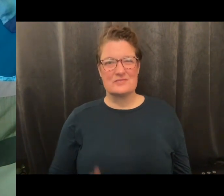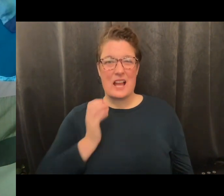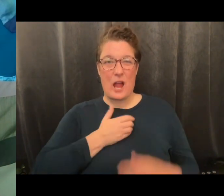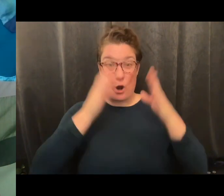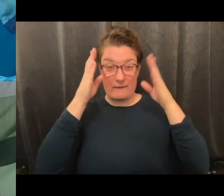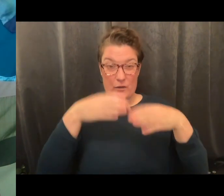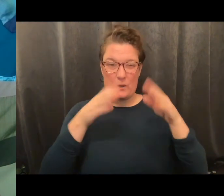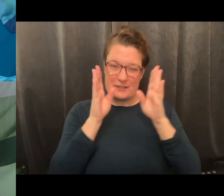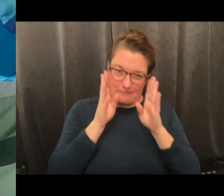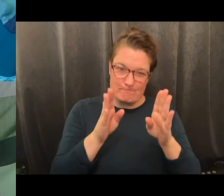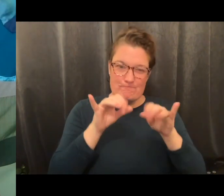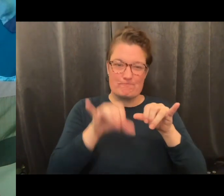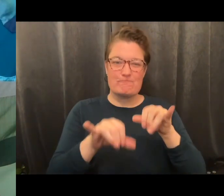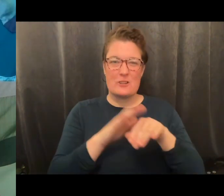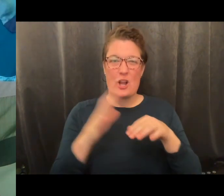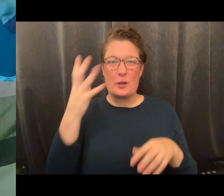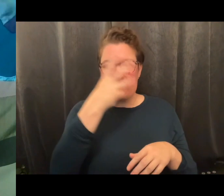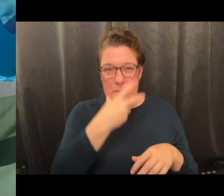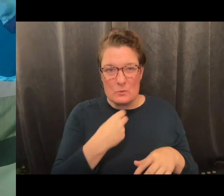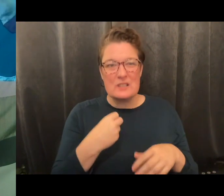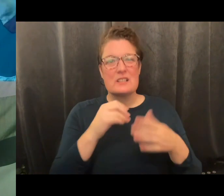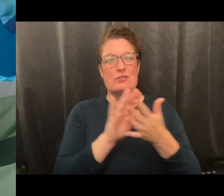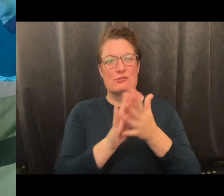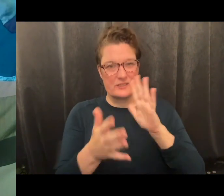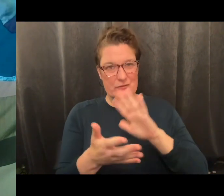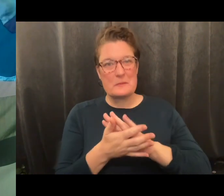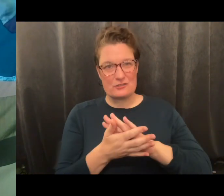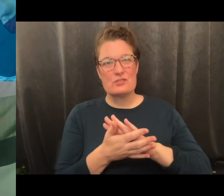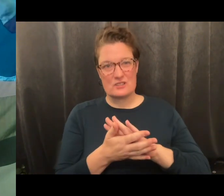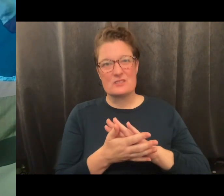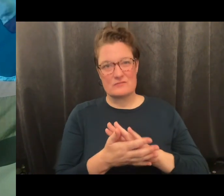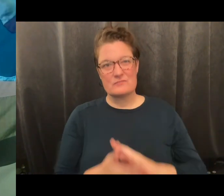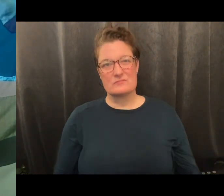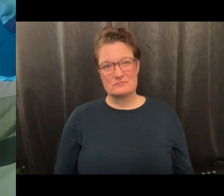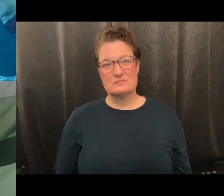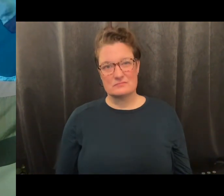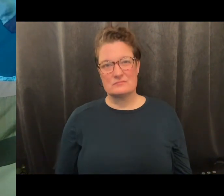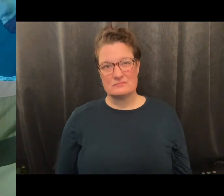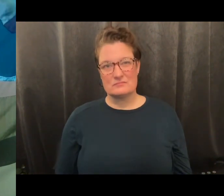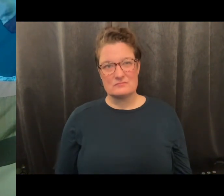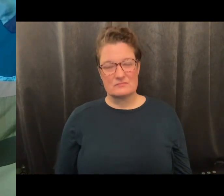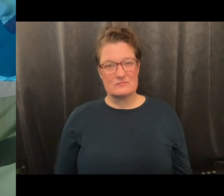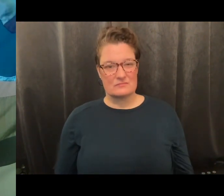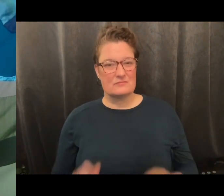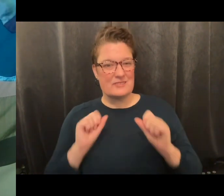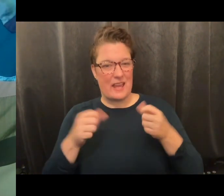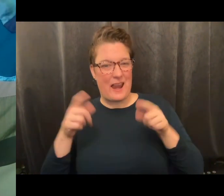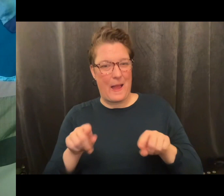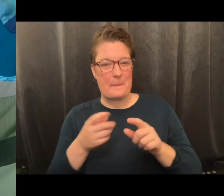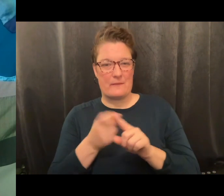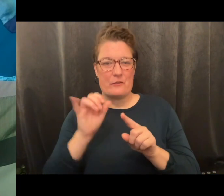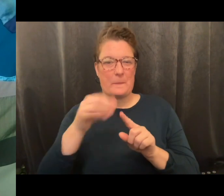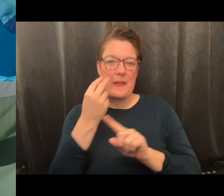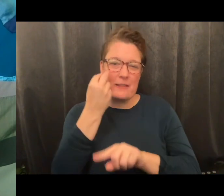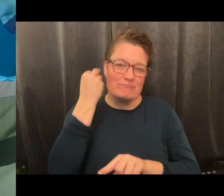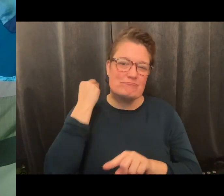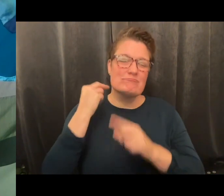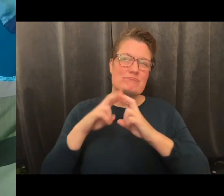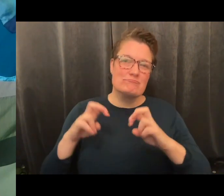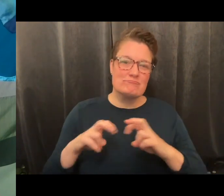possible through this review, like the grapes that will be soon mashed up and